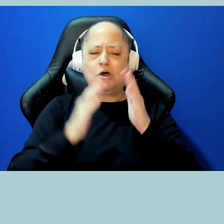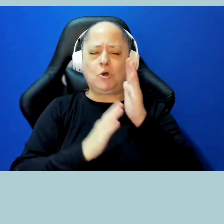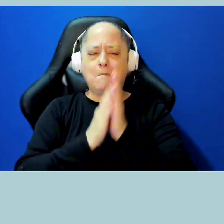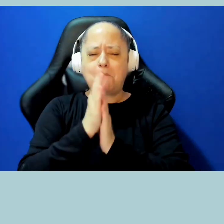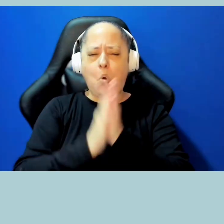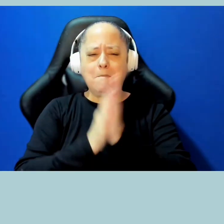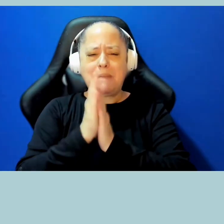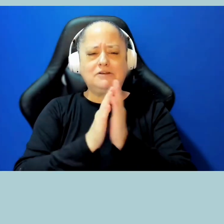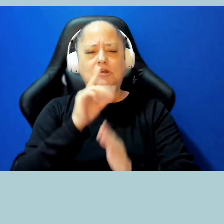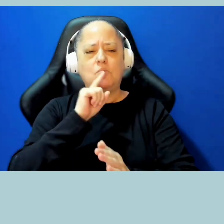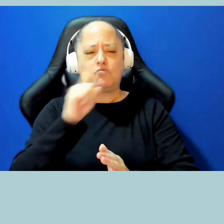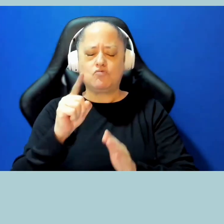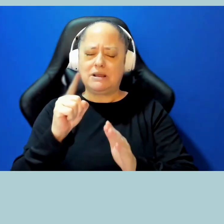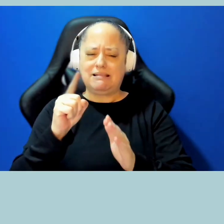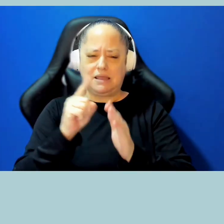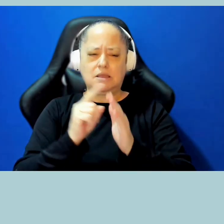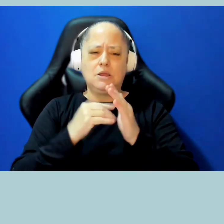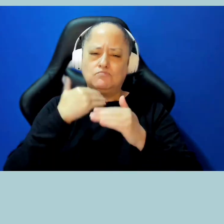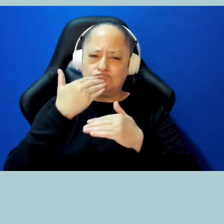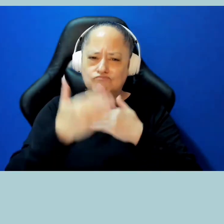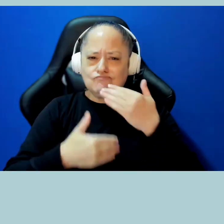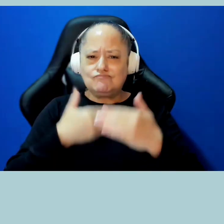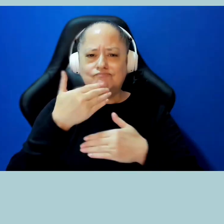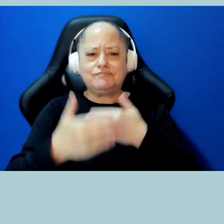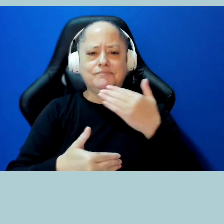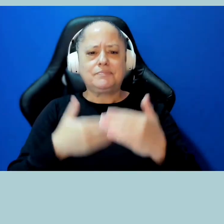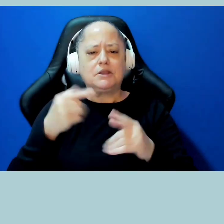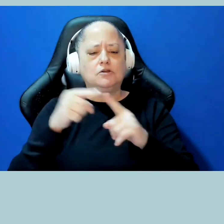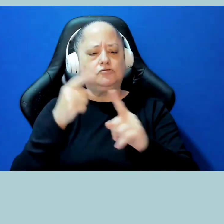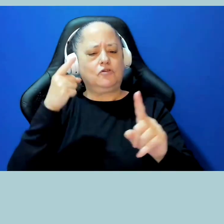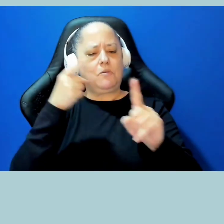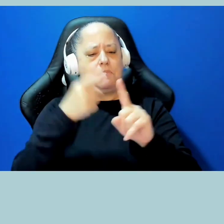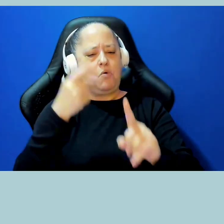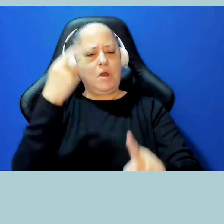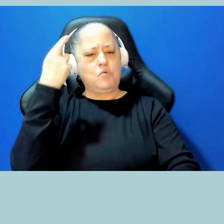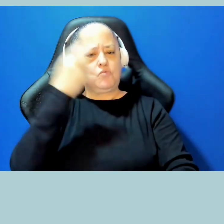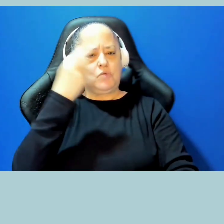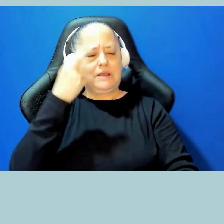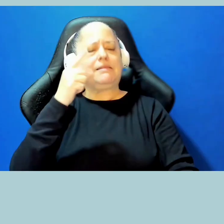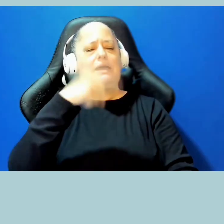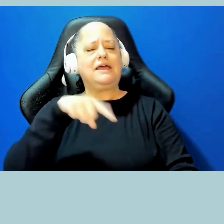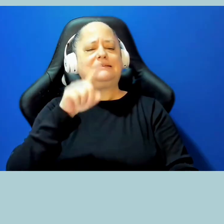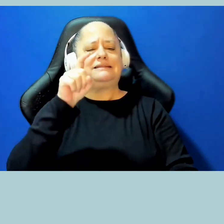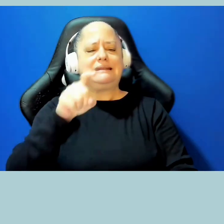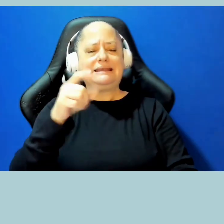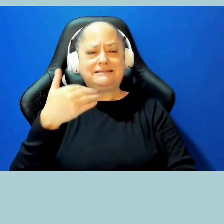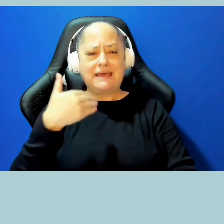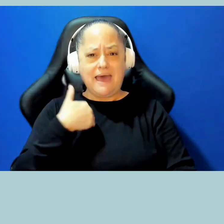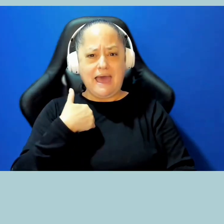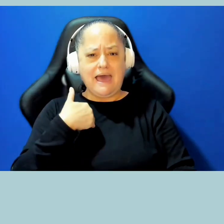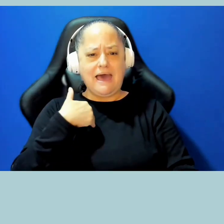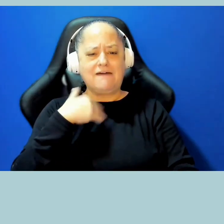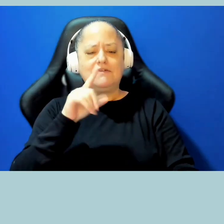kind of kept snowballing to the point where I realized, okay, we really need to have an actual plan to